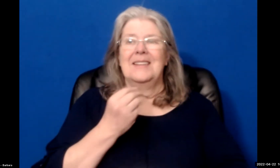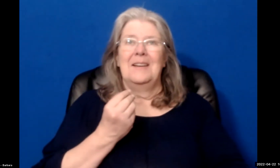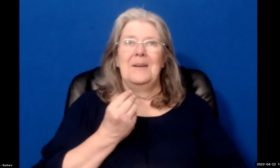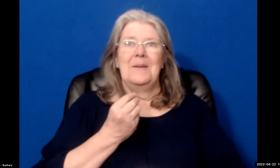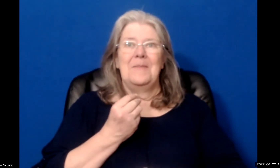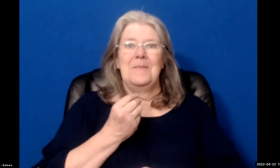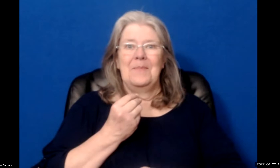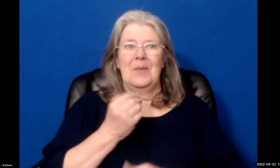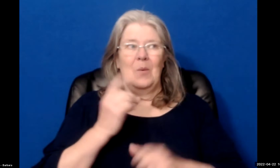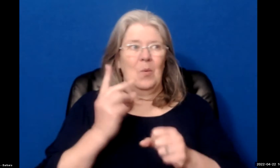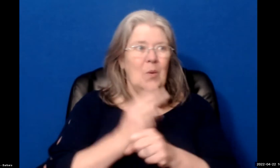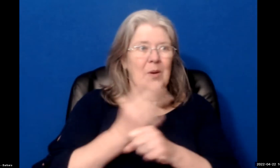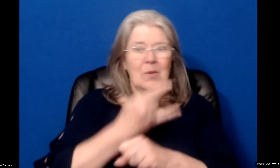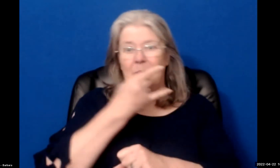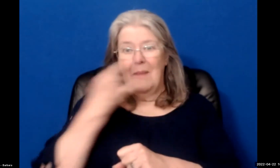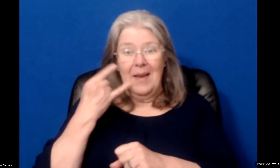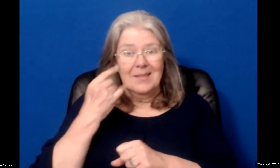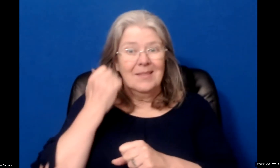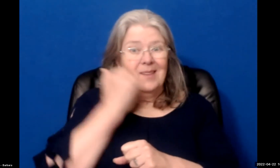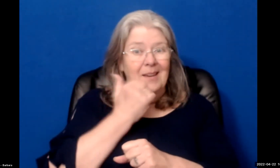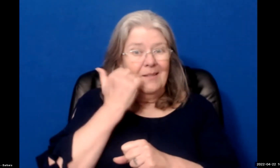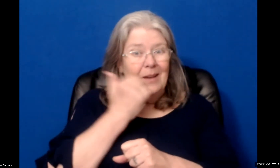mask requirements were going to be, whether it was going to be safe to go in somewhere.